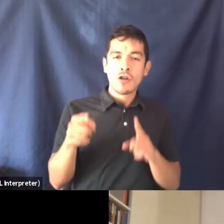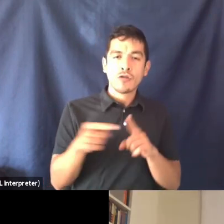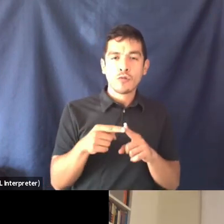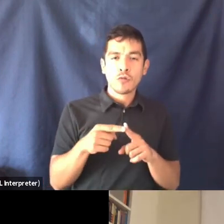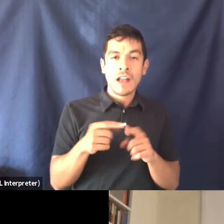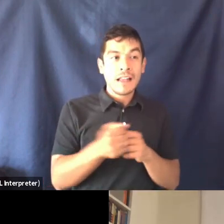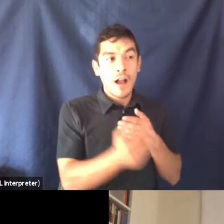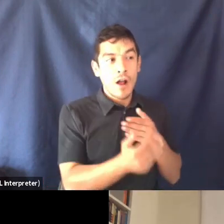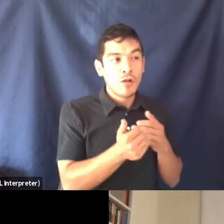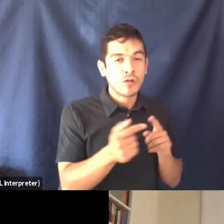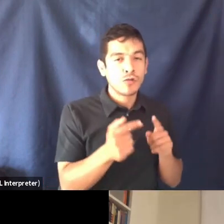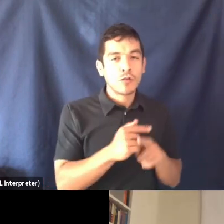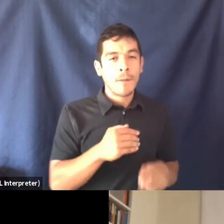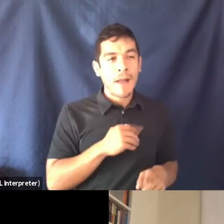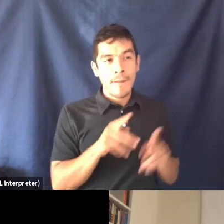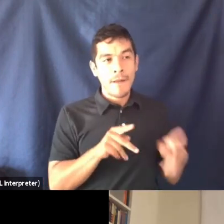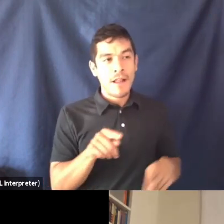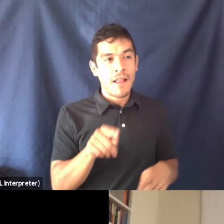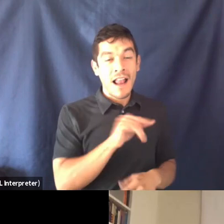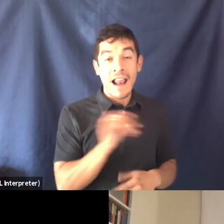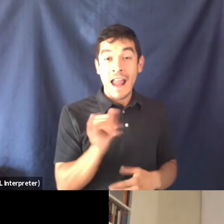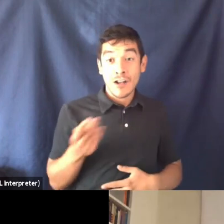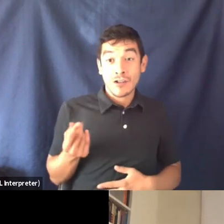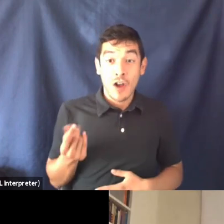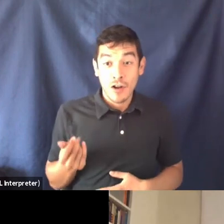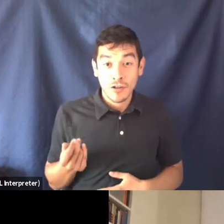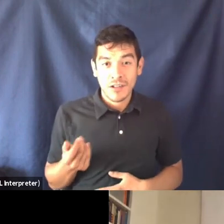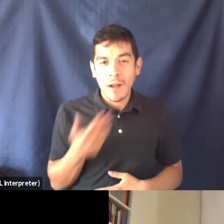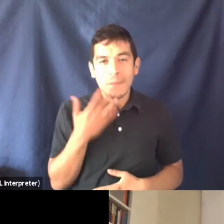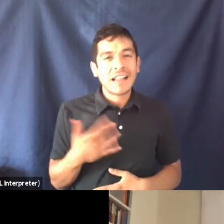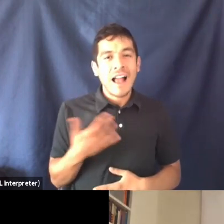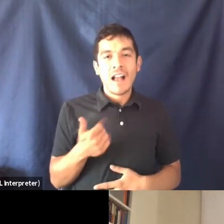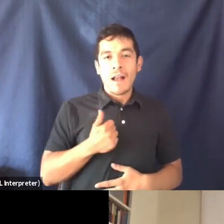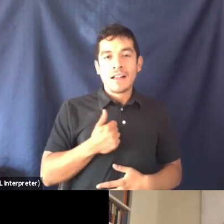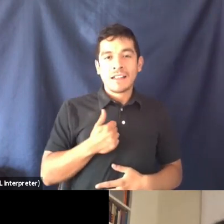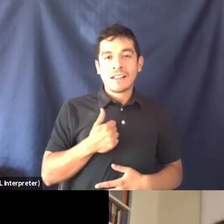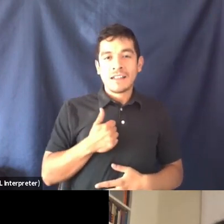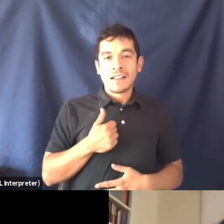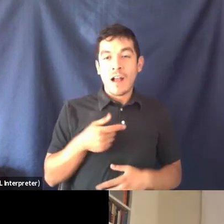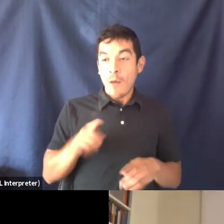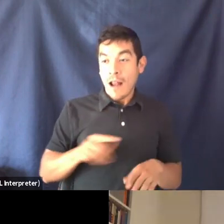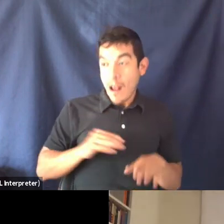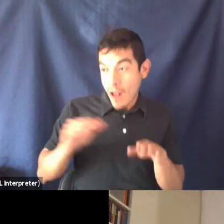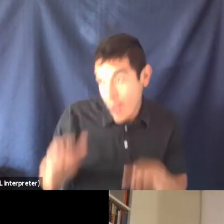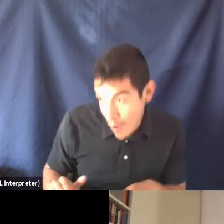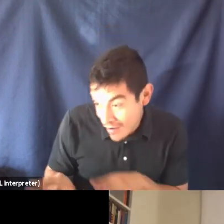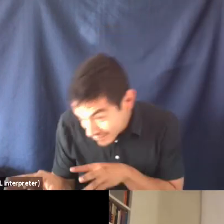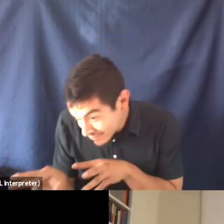to my subjects, the dogs, because I felt myself as I was like crouched low, living life,